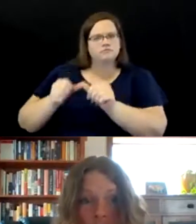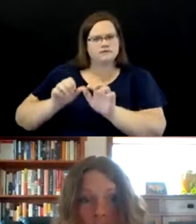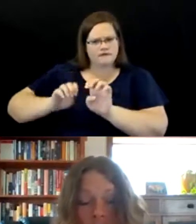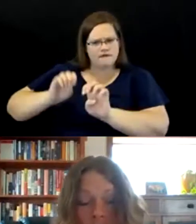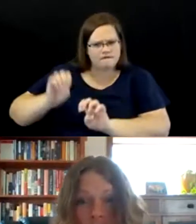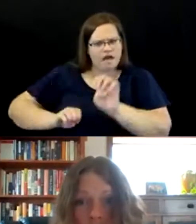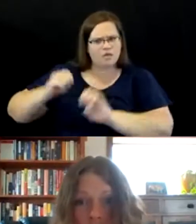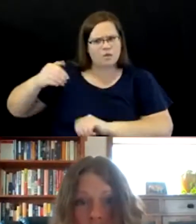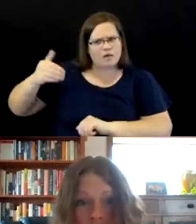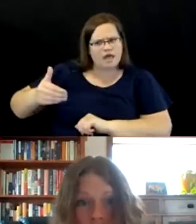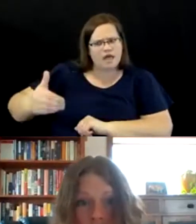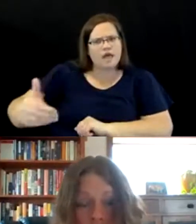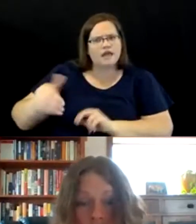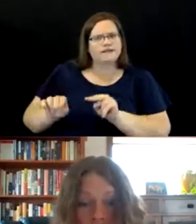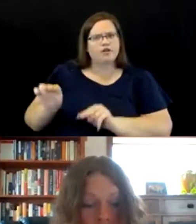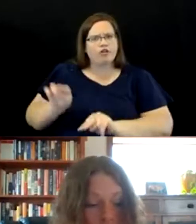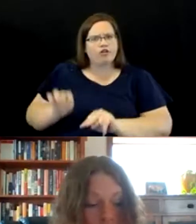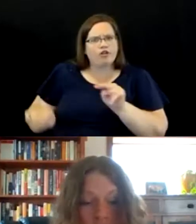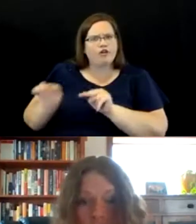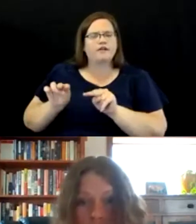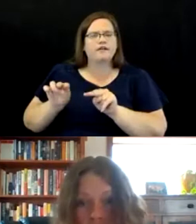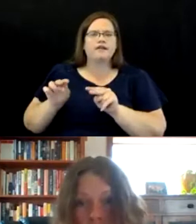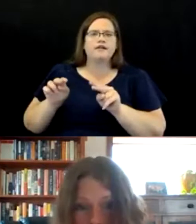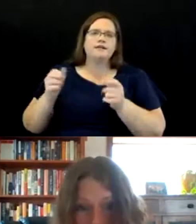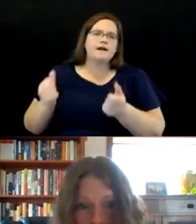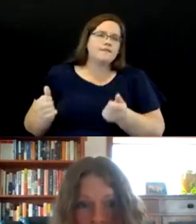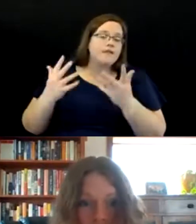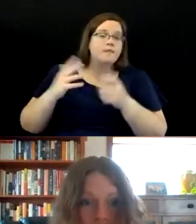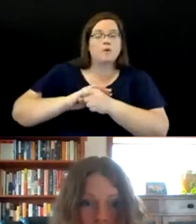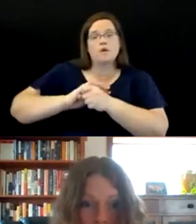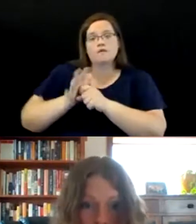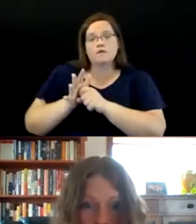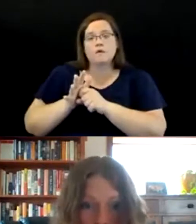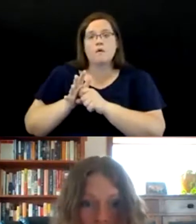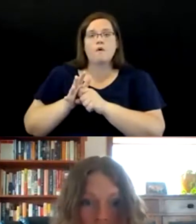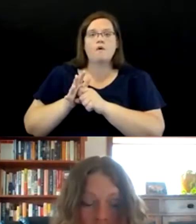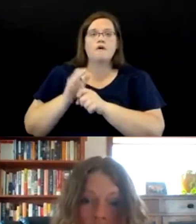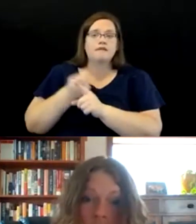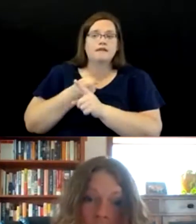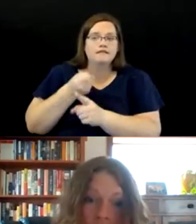at the number of COVID cases, where they're happening, hopefully a